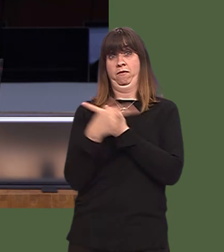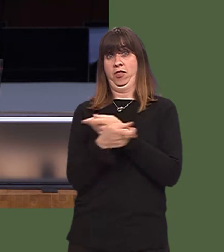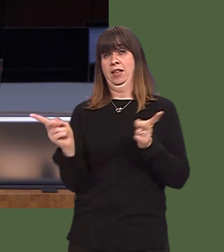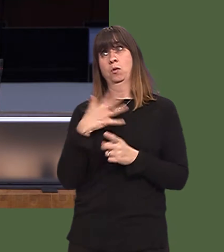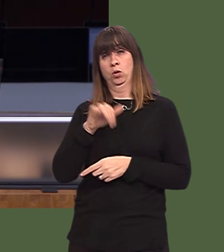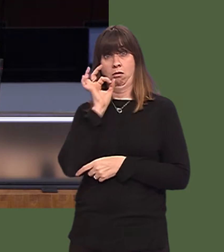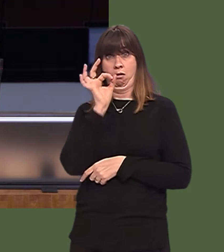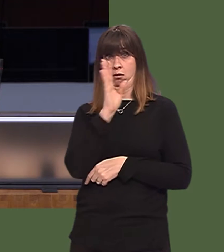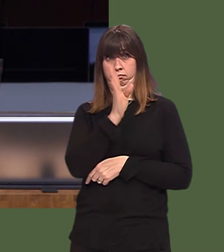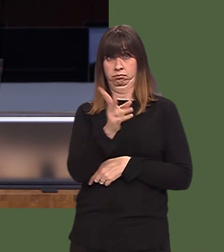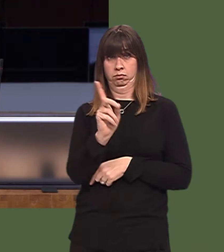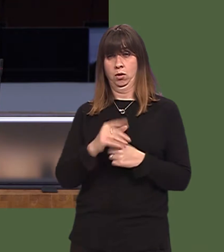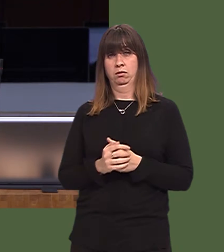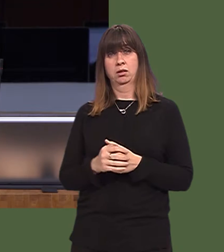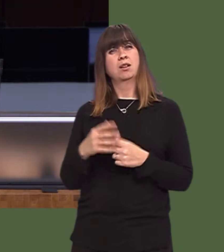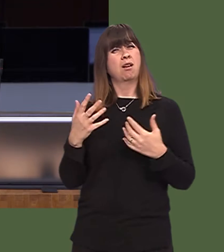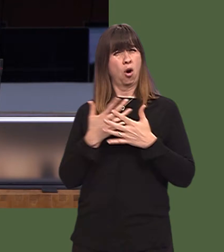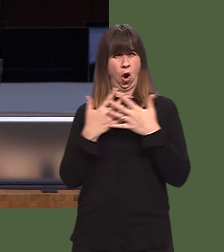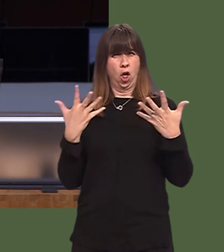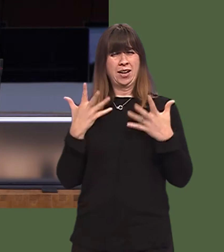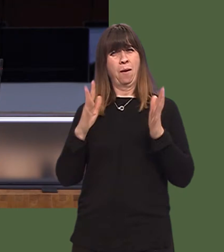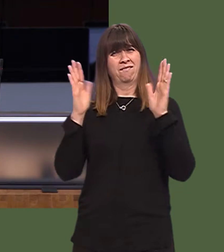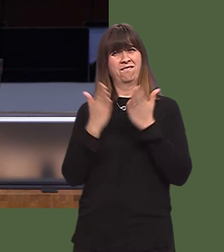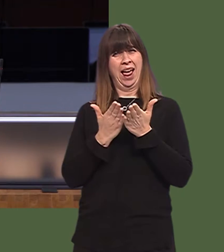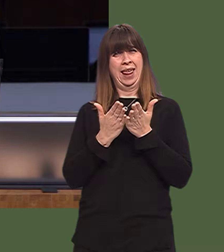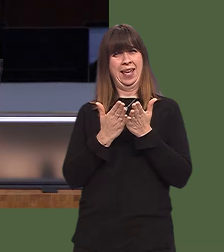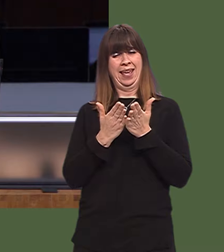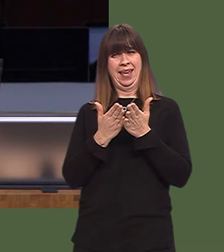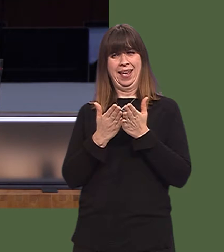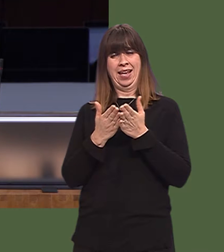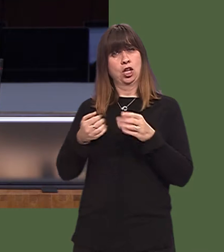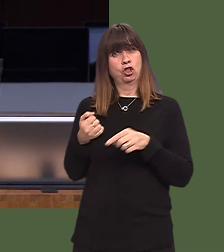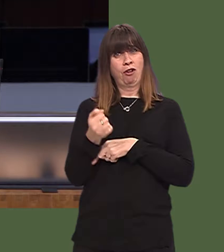Do you accept that many rail commuters on the Valleys lines in particular are facing